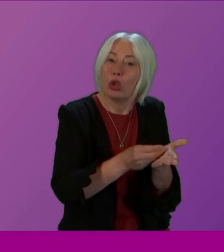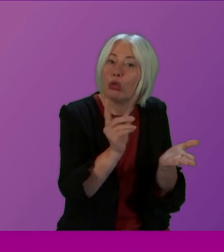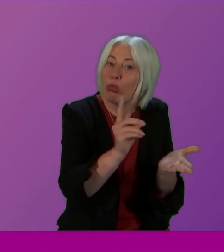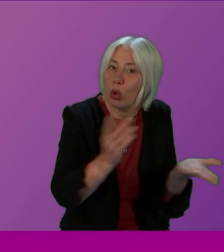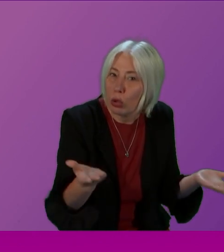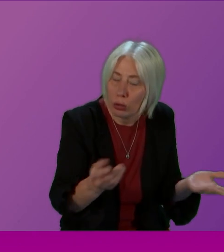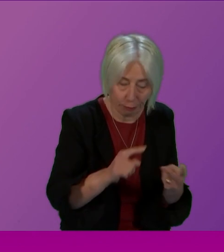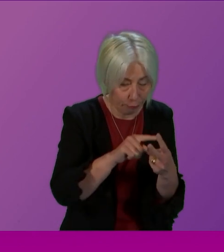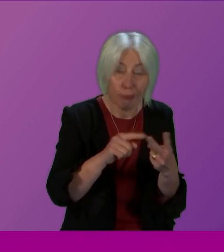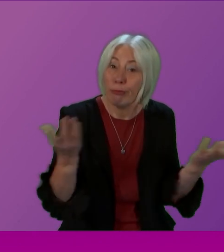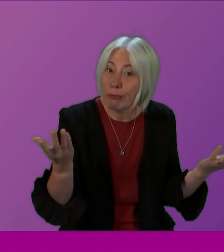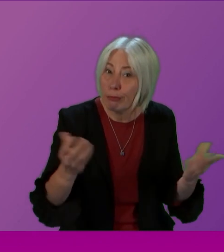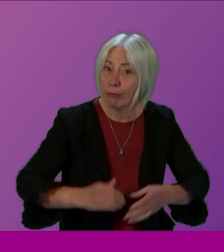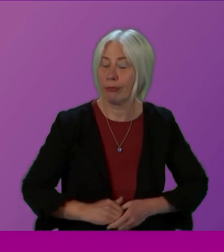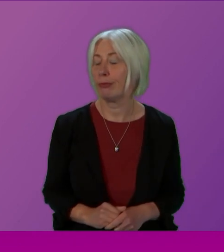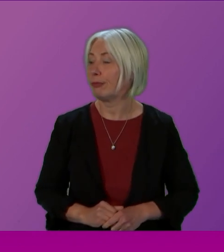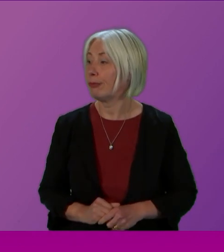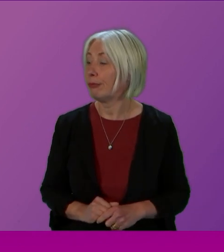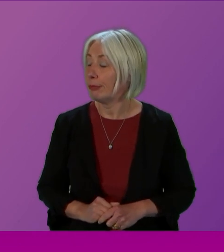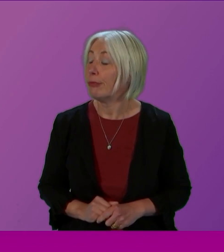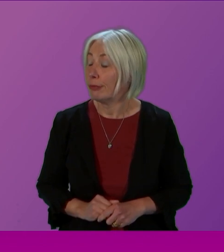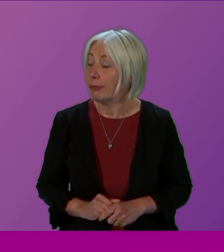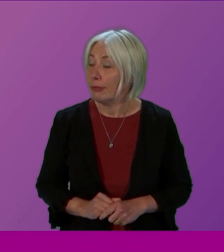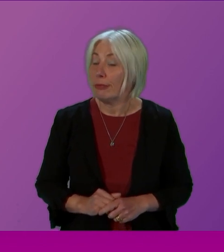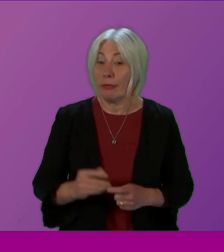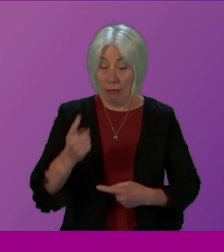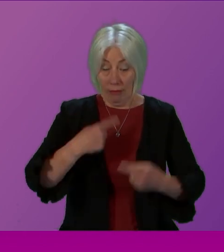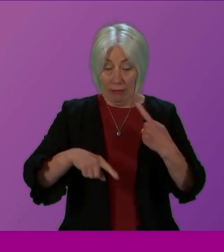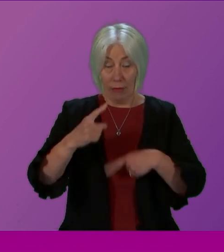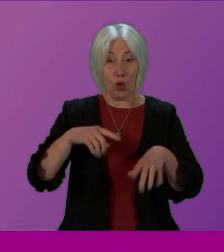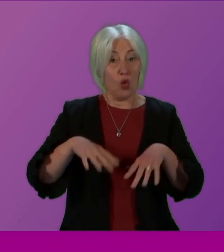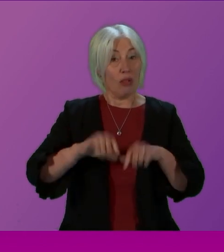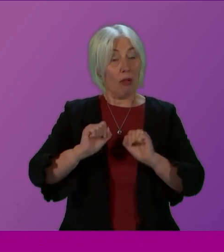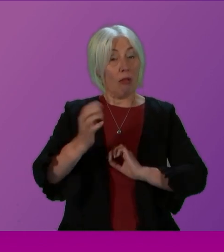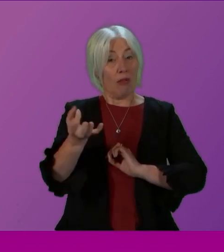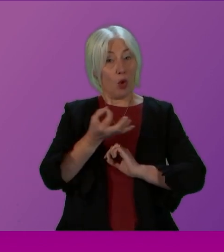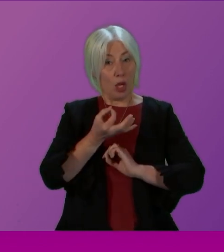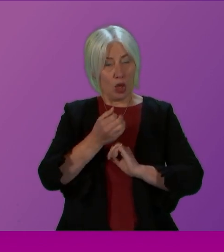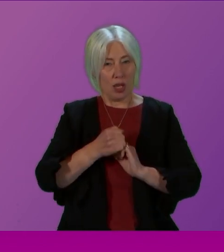First, going back to the very beginning of that question, if I have learned one thing